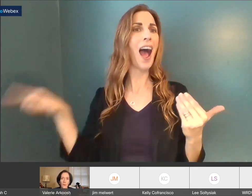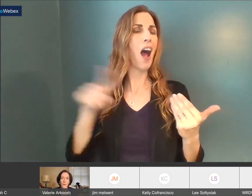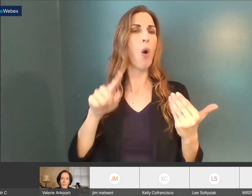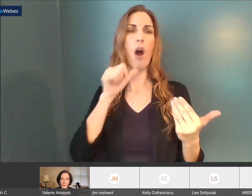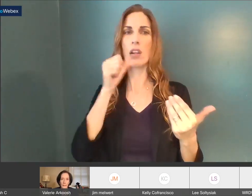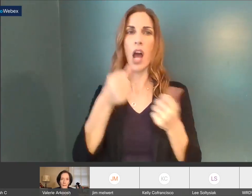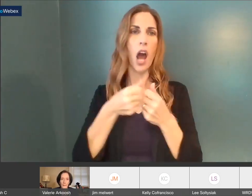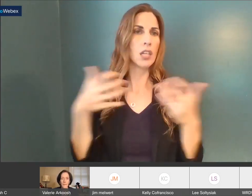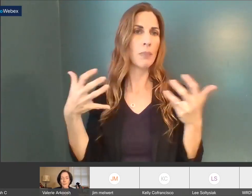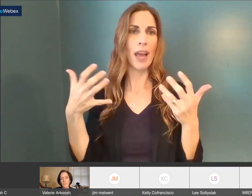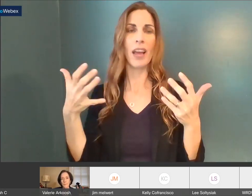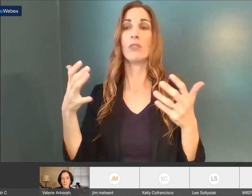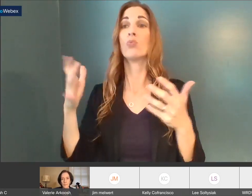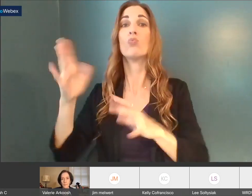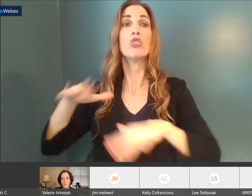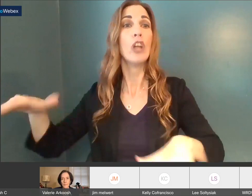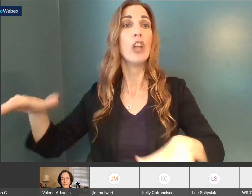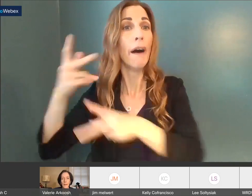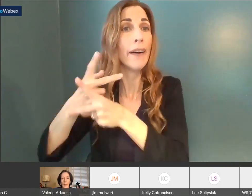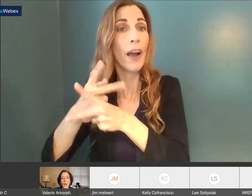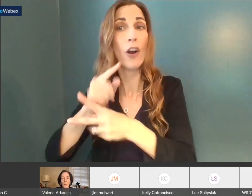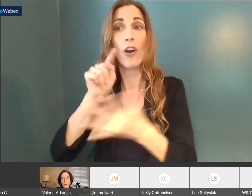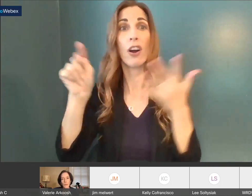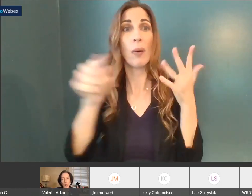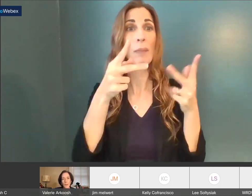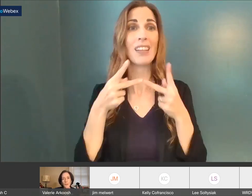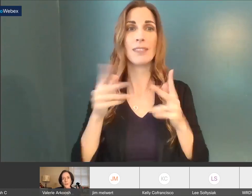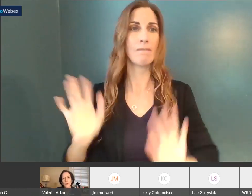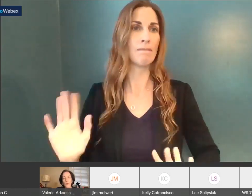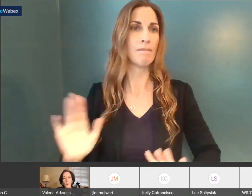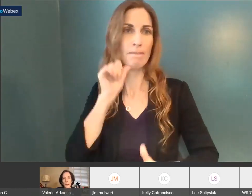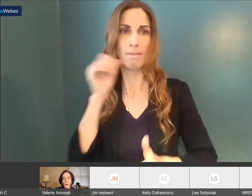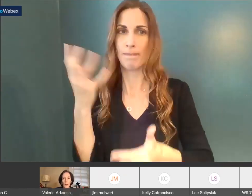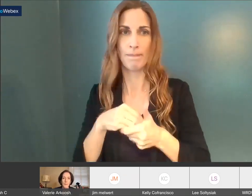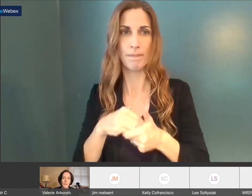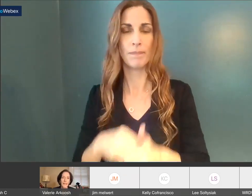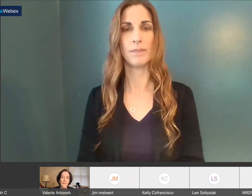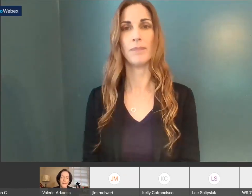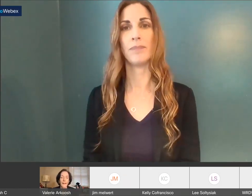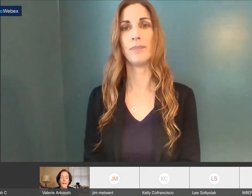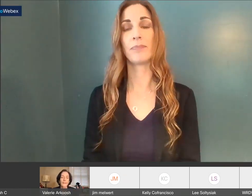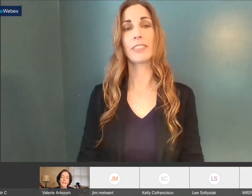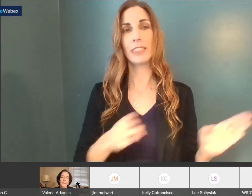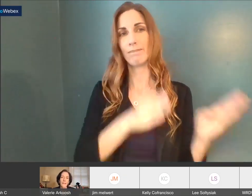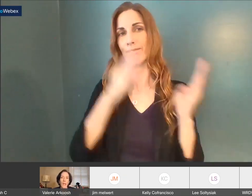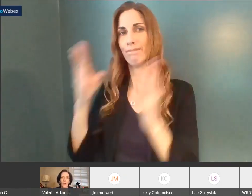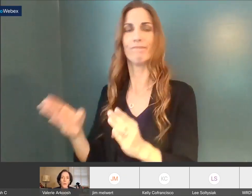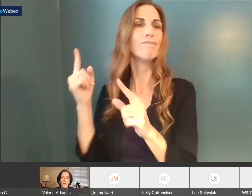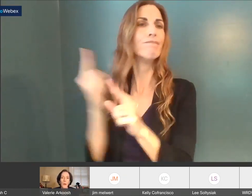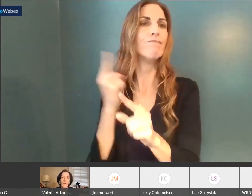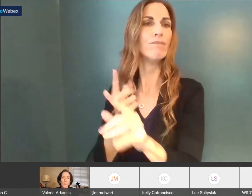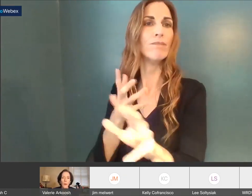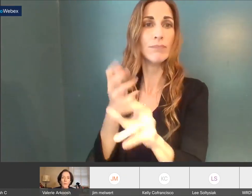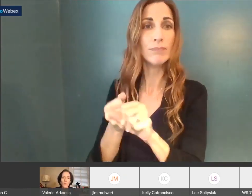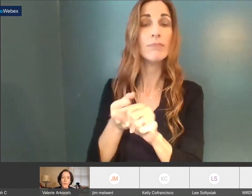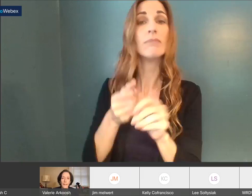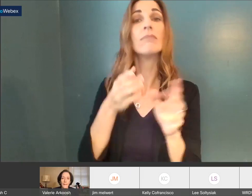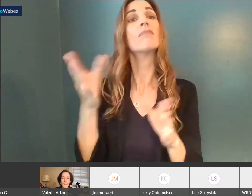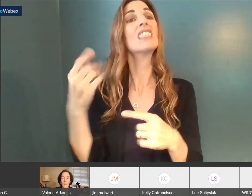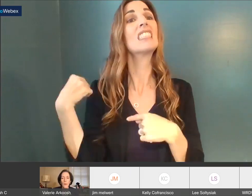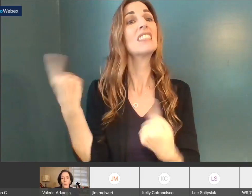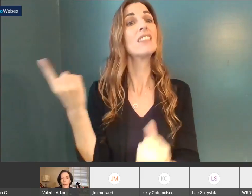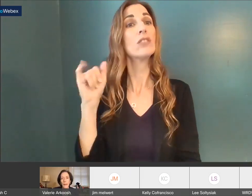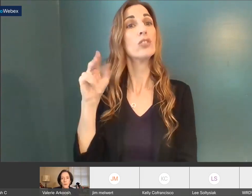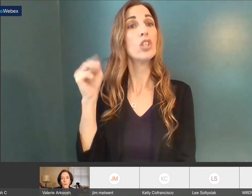care facilities. Moving on to our regular updates, since the January 12th press release, we have